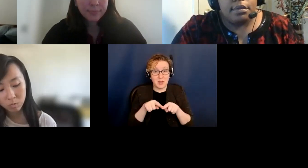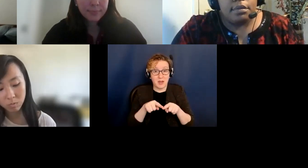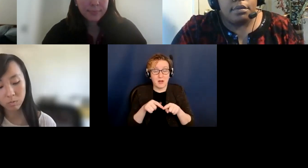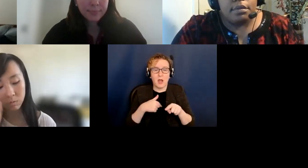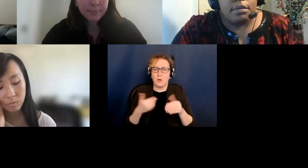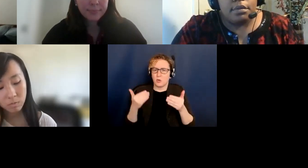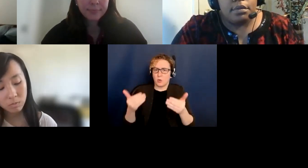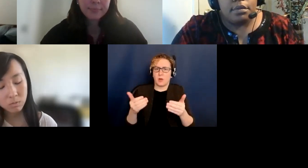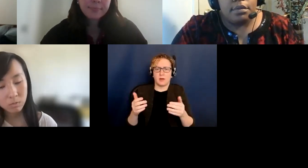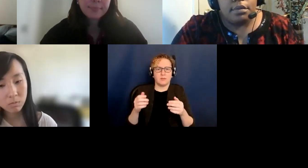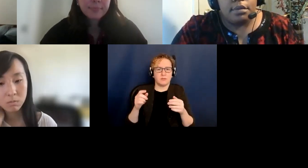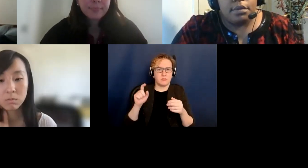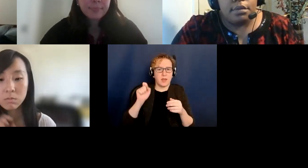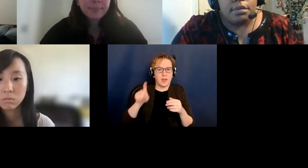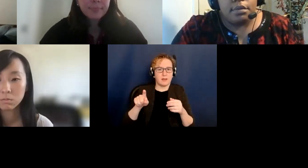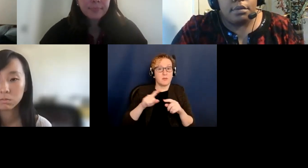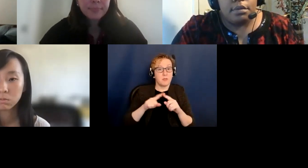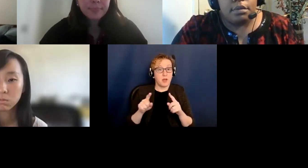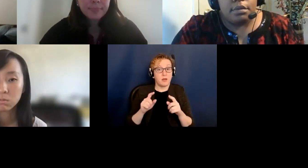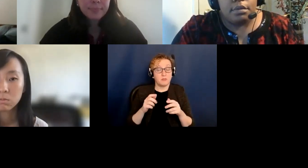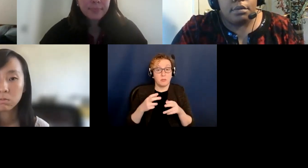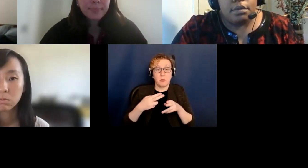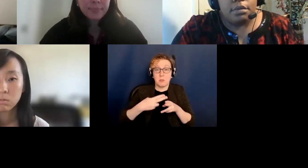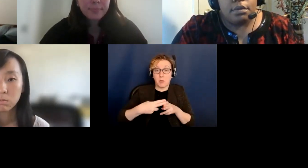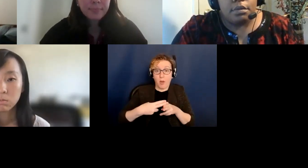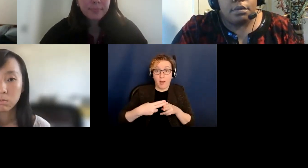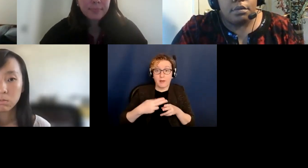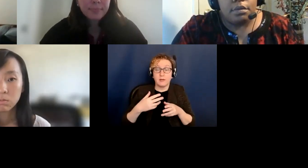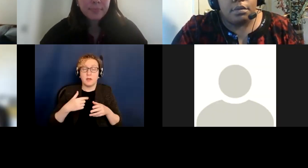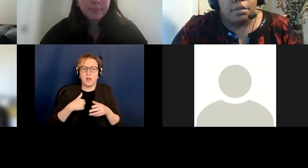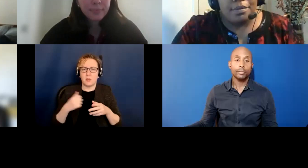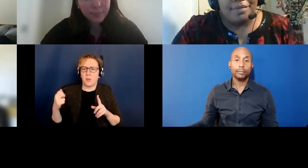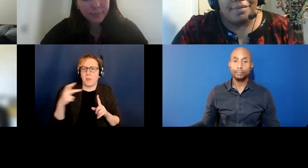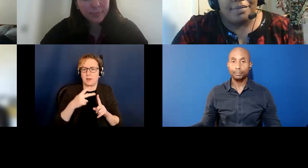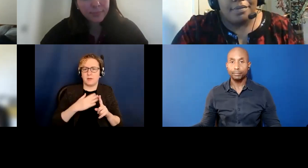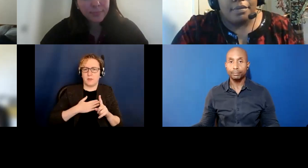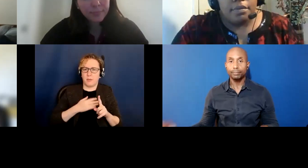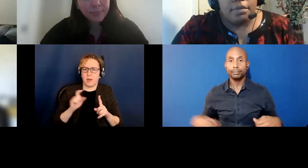Meanwhile, I will go back to my questions.